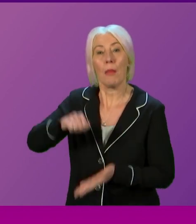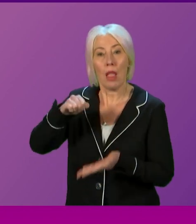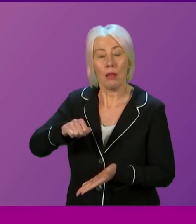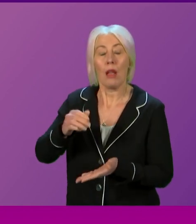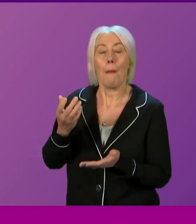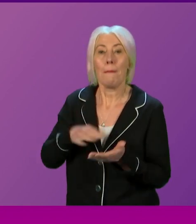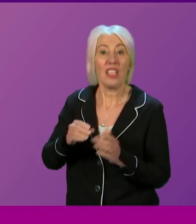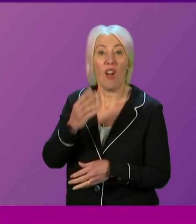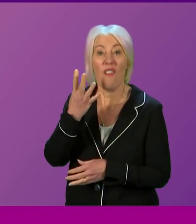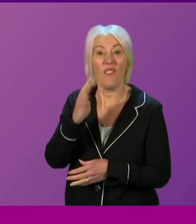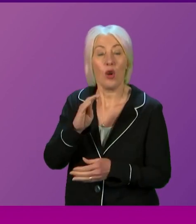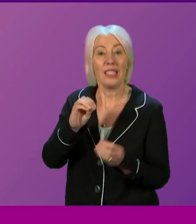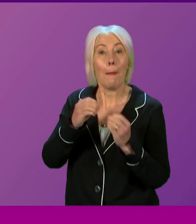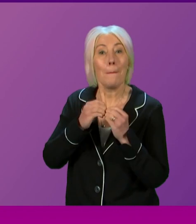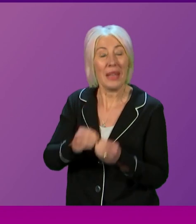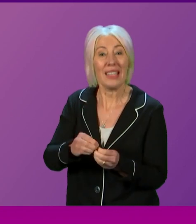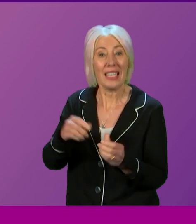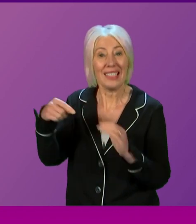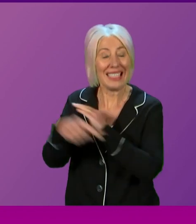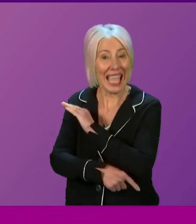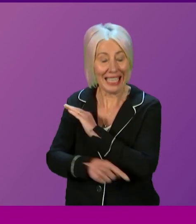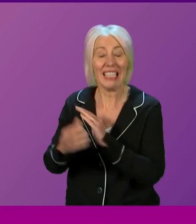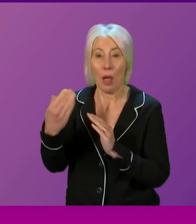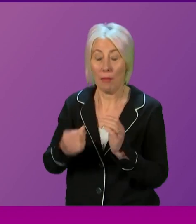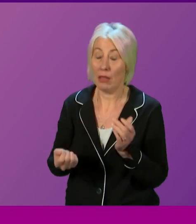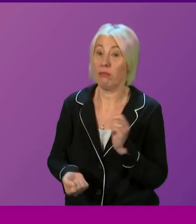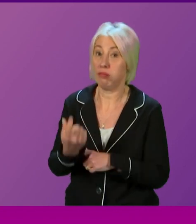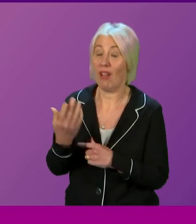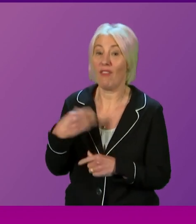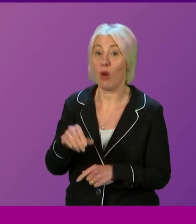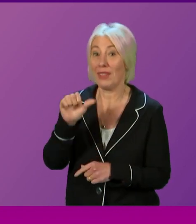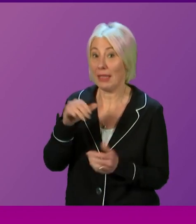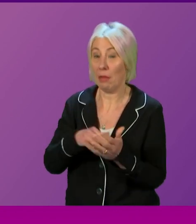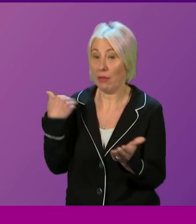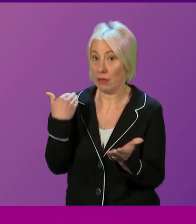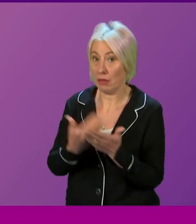billion of extra debt in just six months—that is £600 for every man, woman and child in